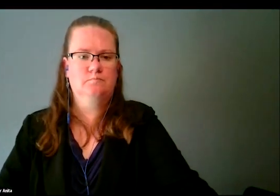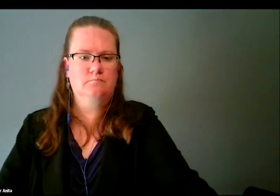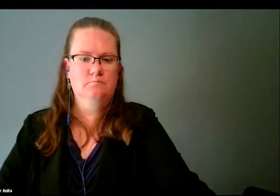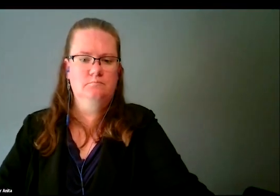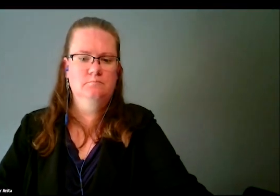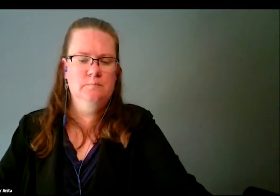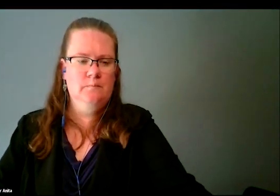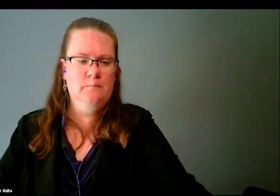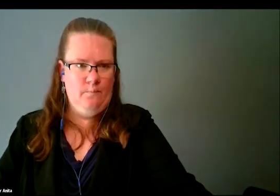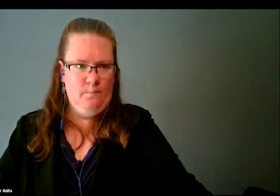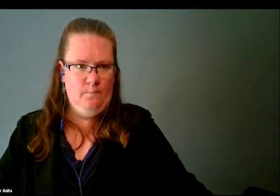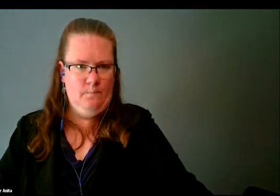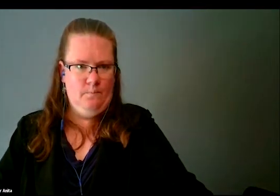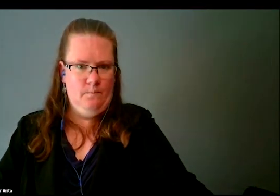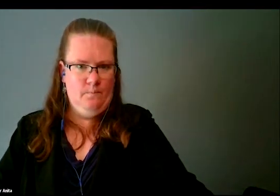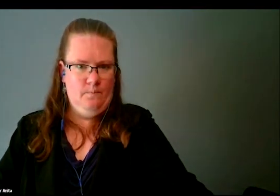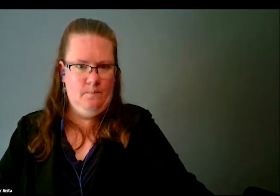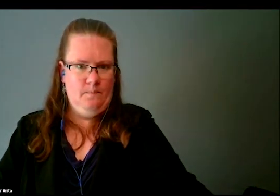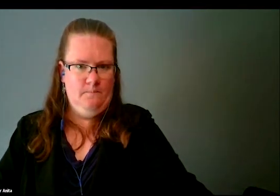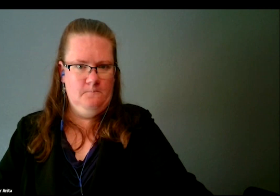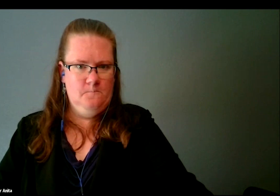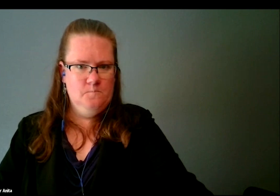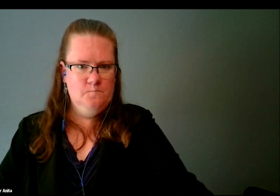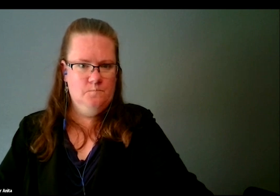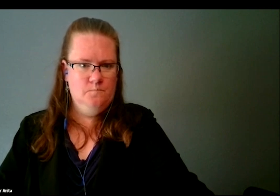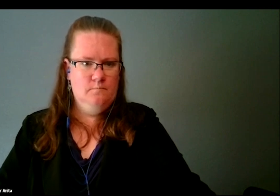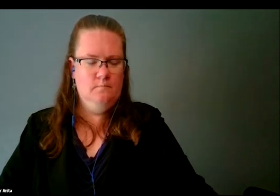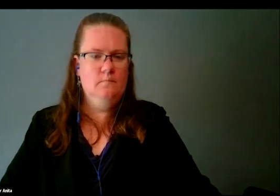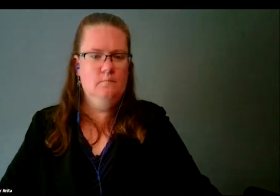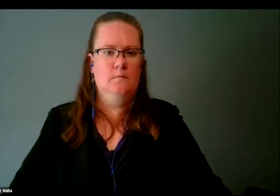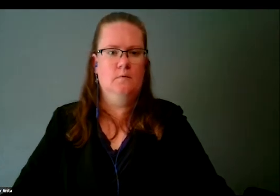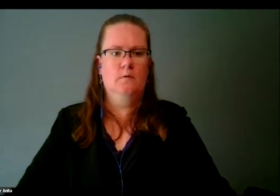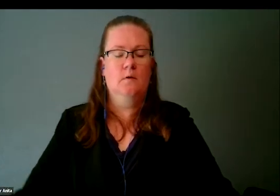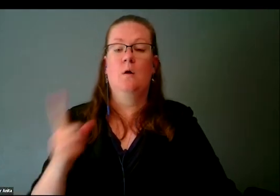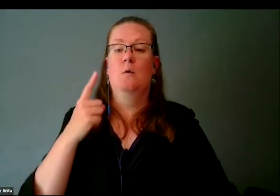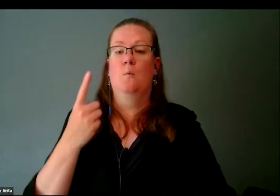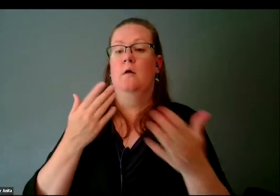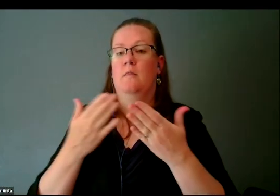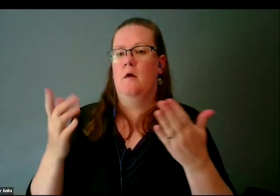is it is very similar to the graphic style that learners